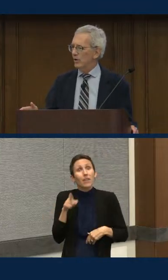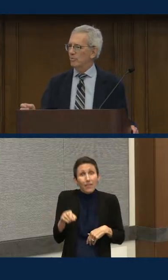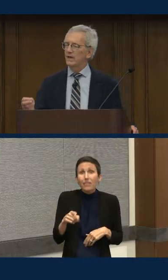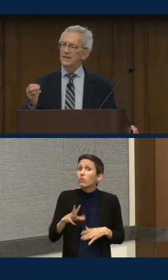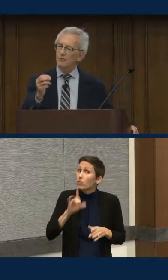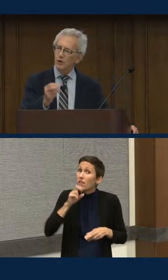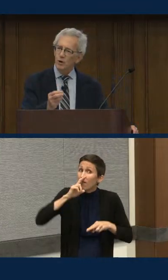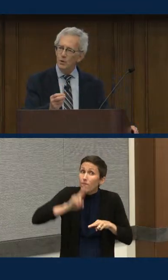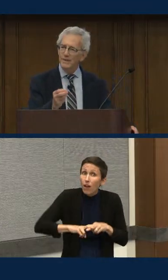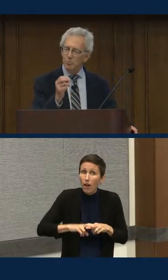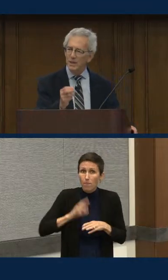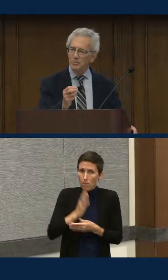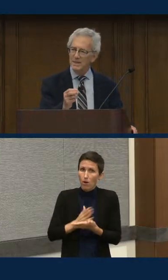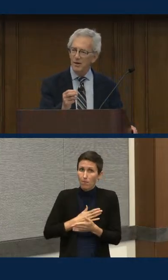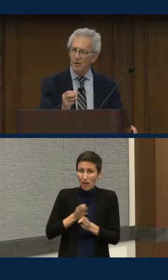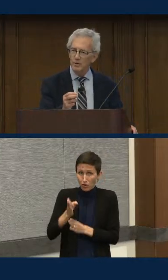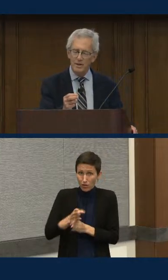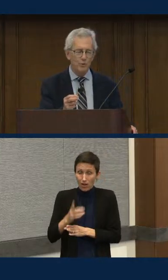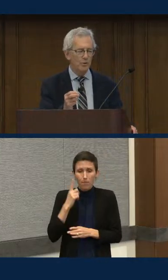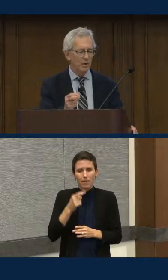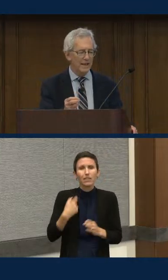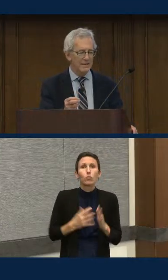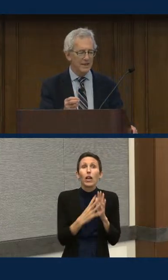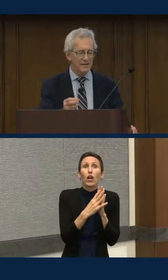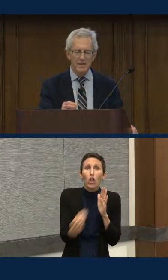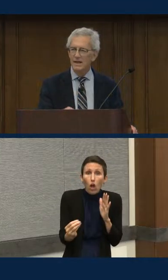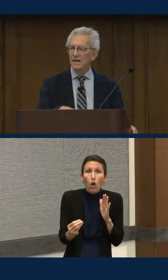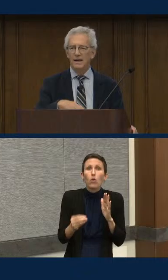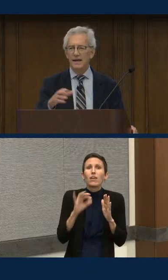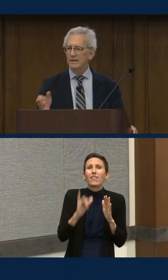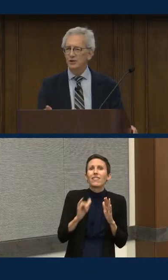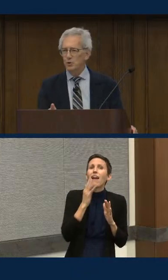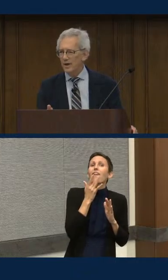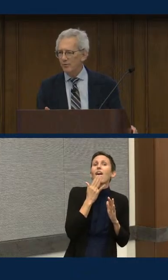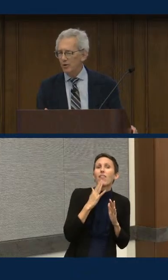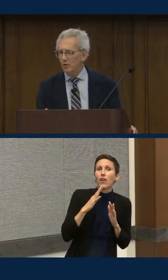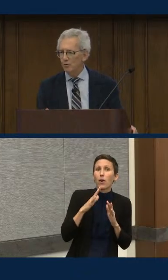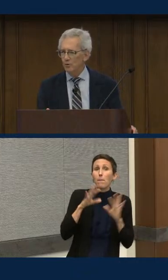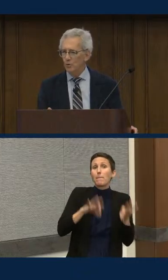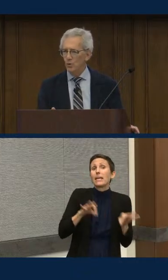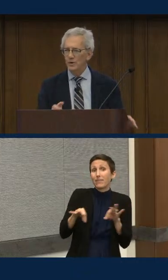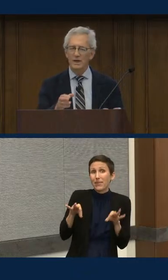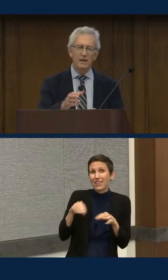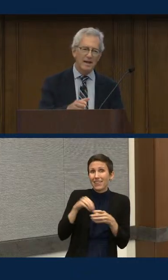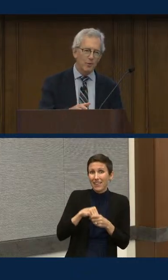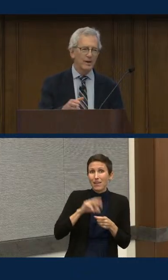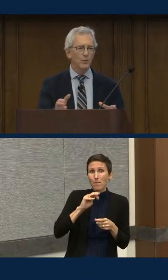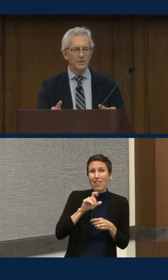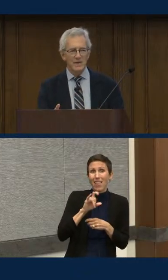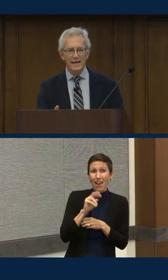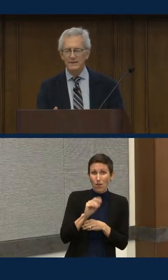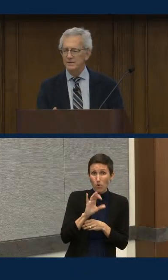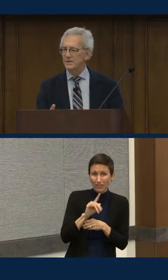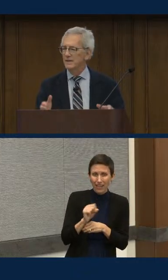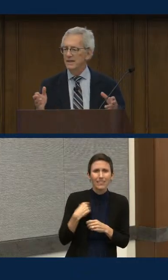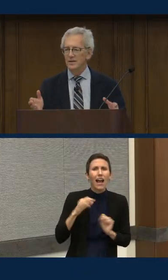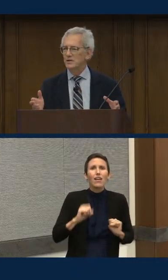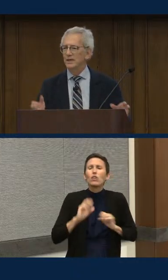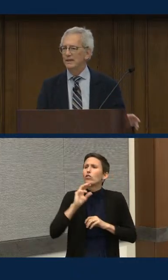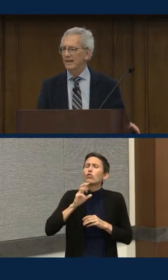after cloning the pigementary